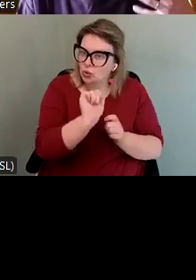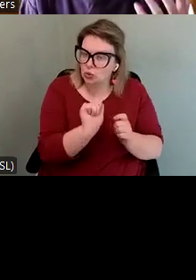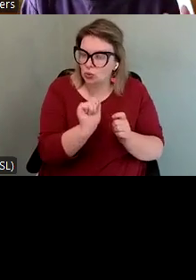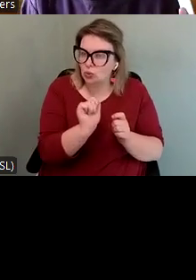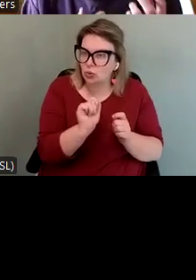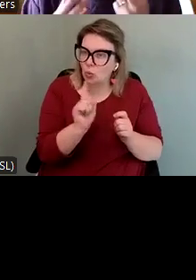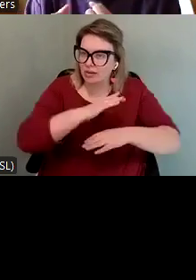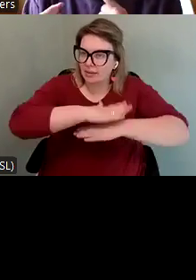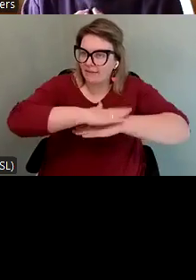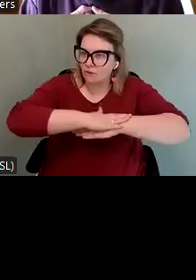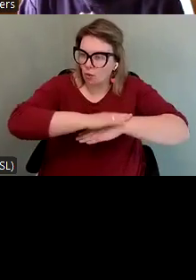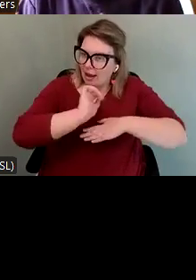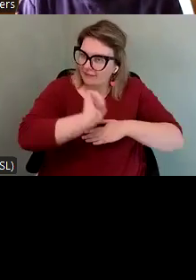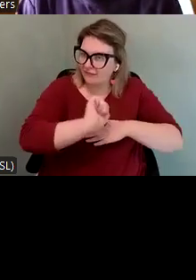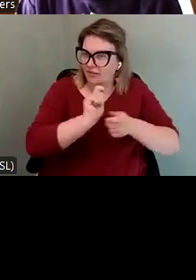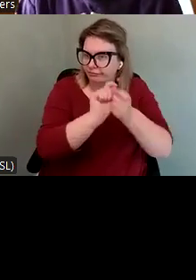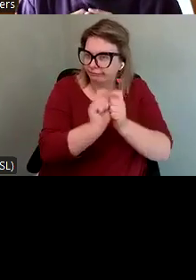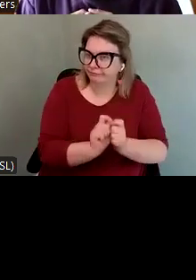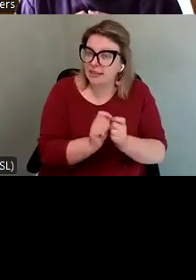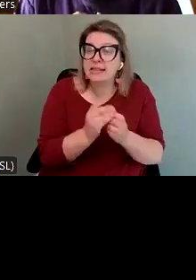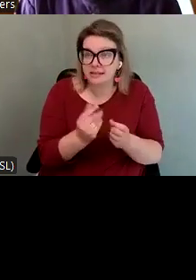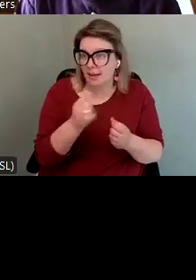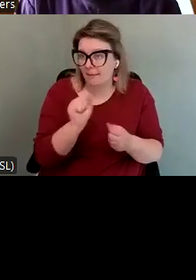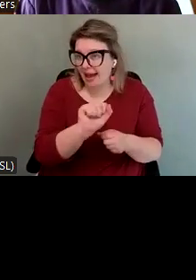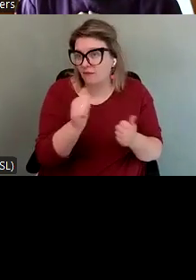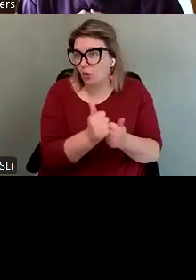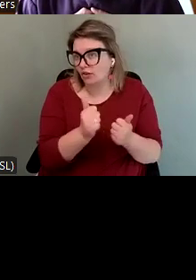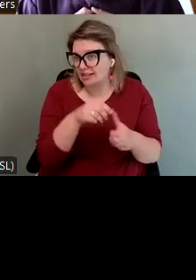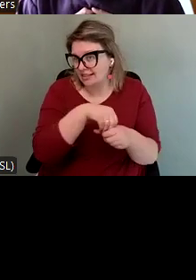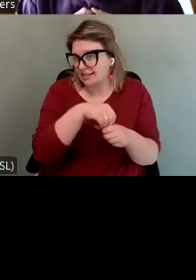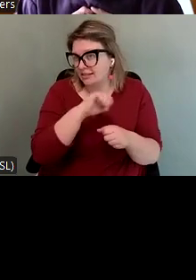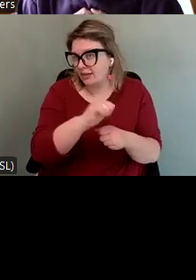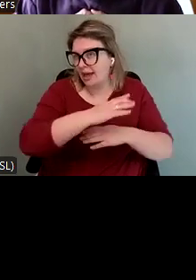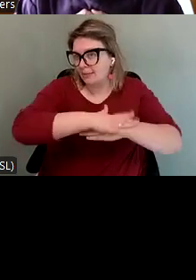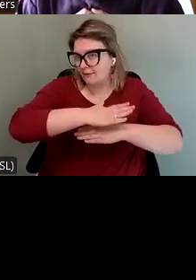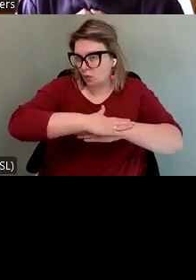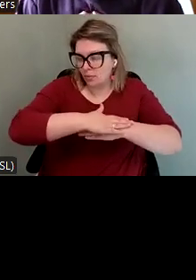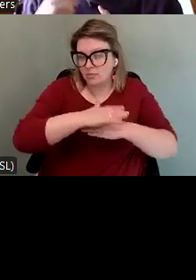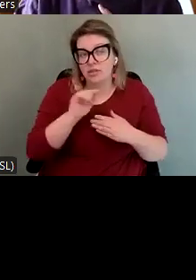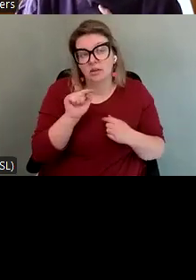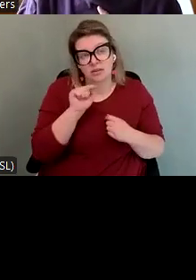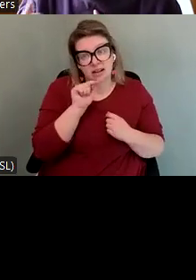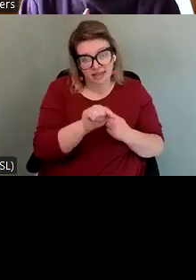because a lot of them have native integrations. That means that they've talked to these platforms,